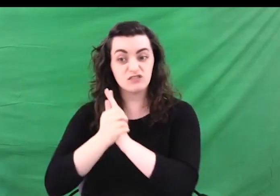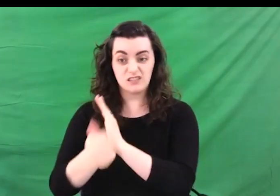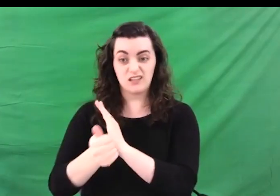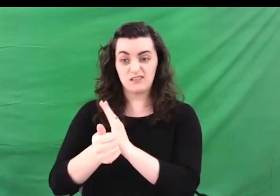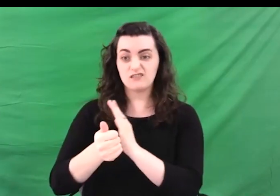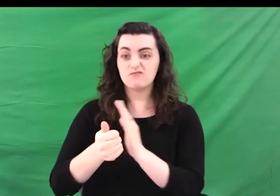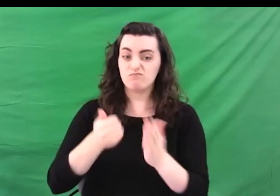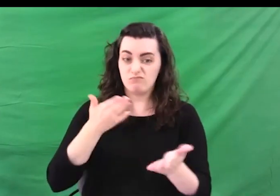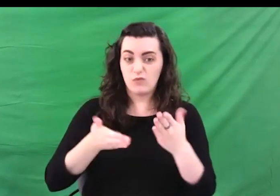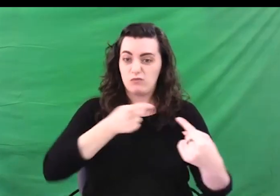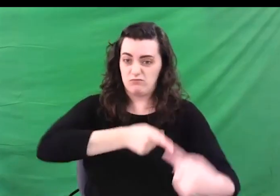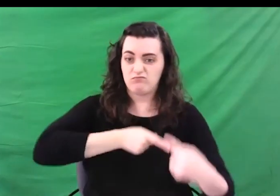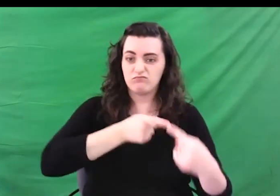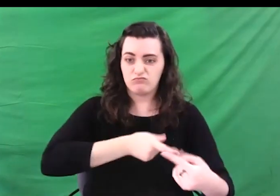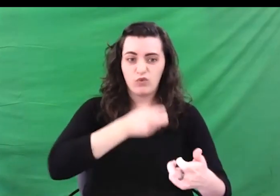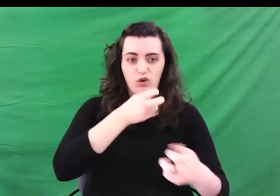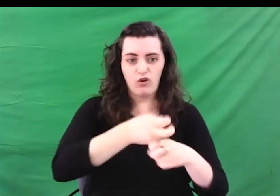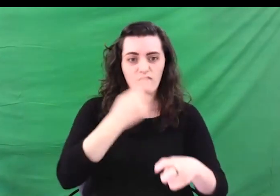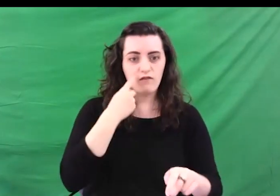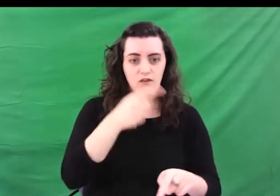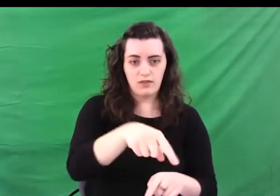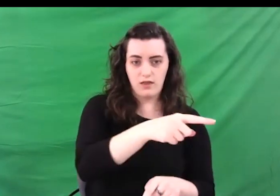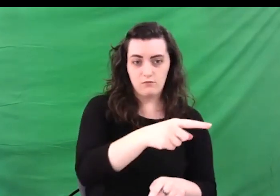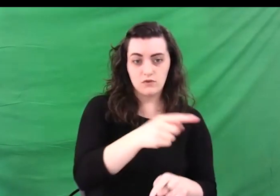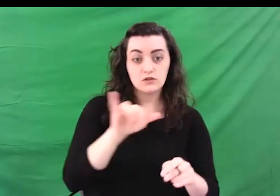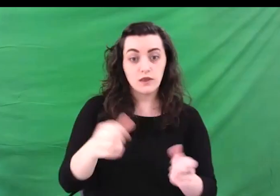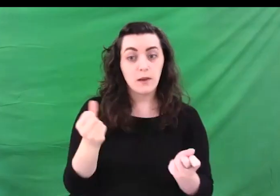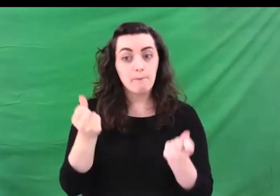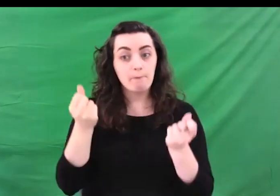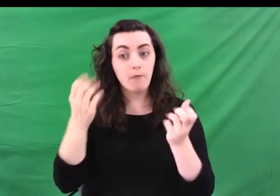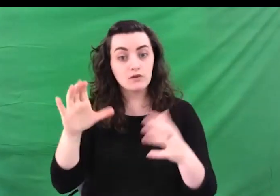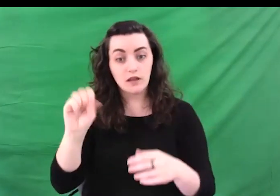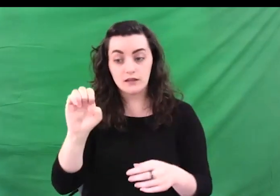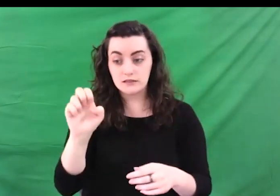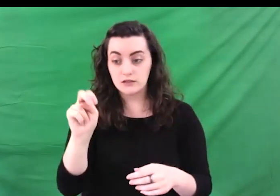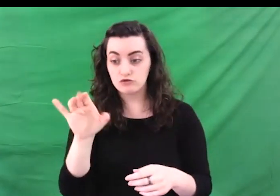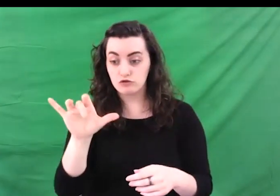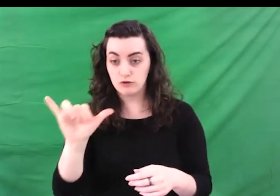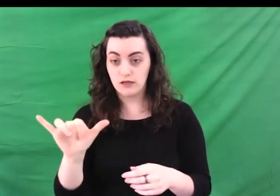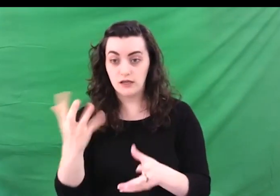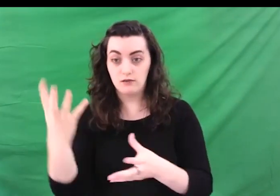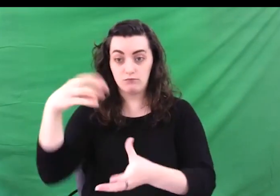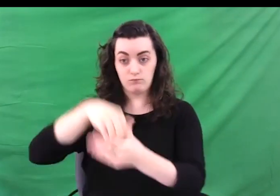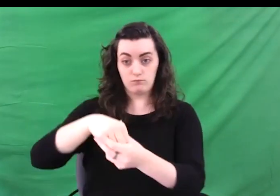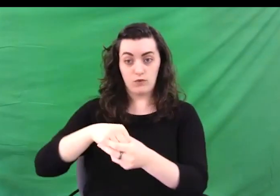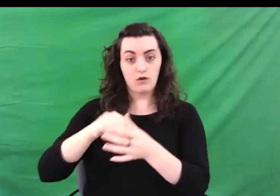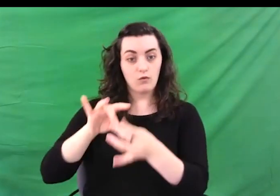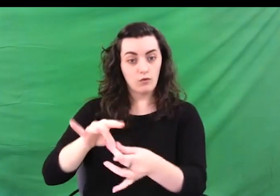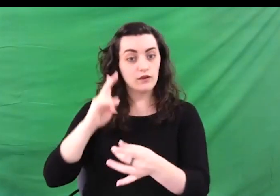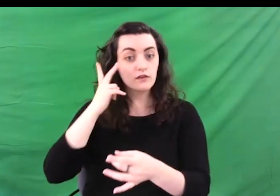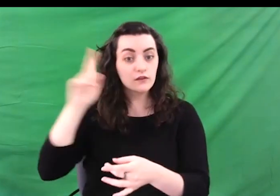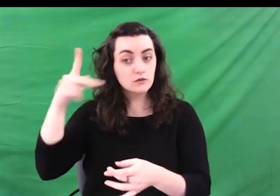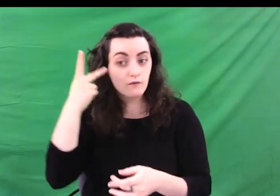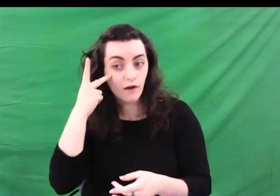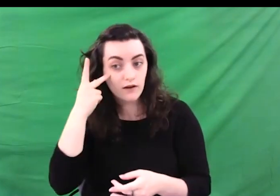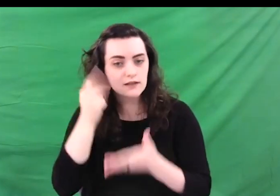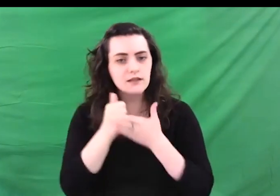And so the multi-sensory nature of visual phonics can help them better internalize and practice those phonological skills.